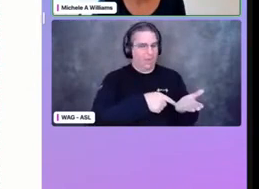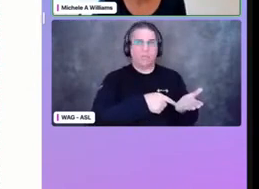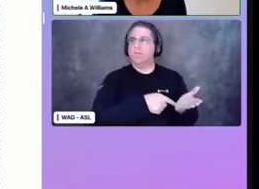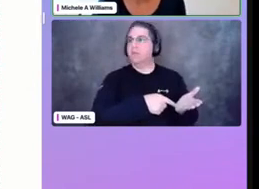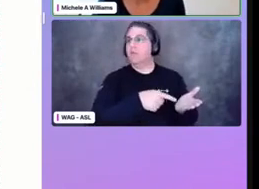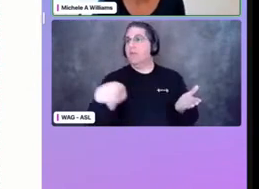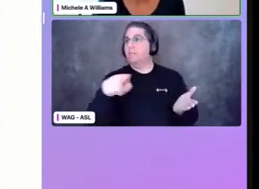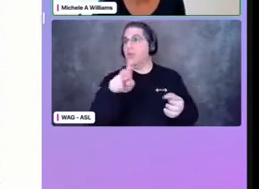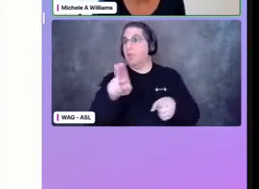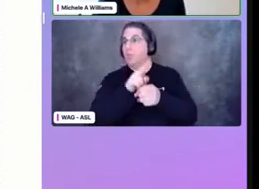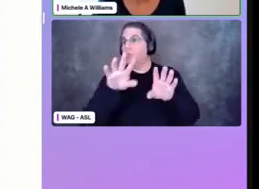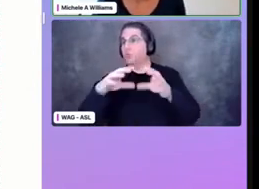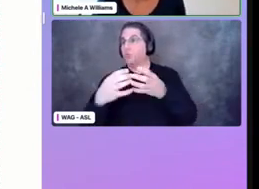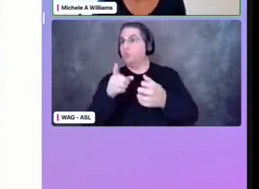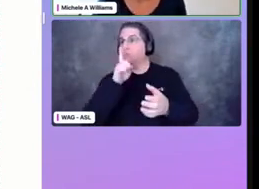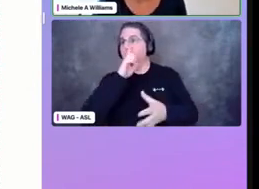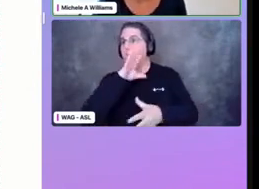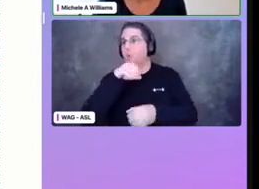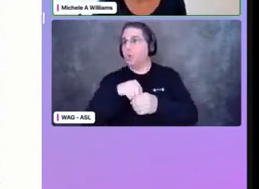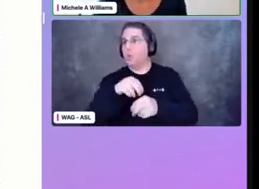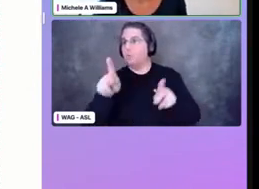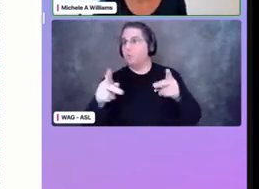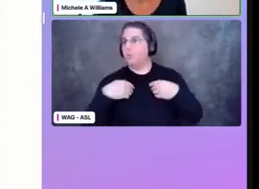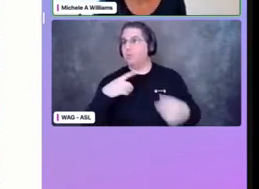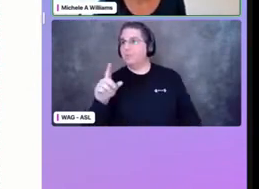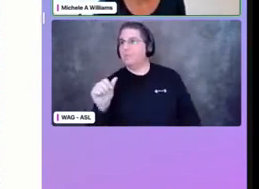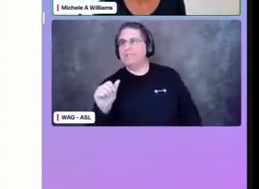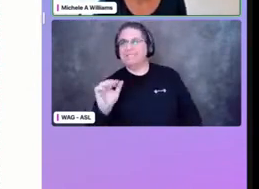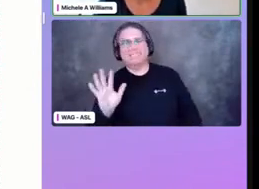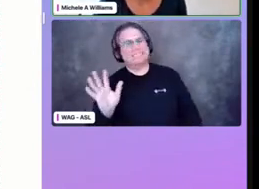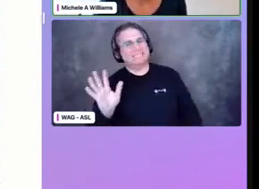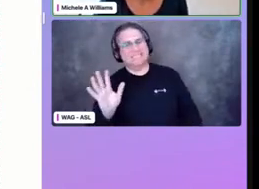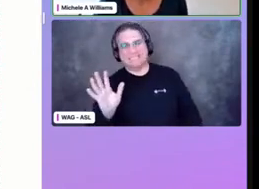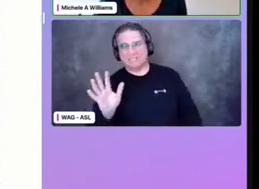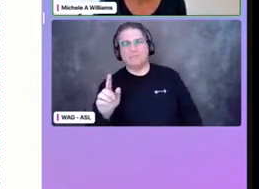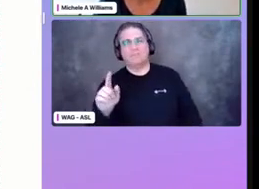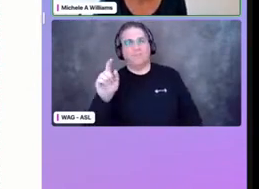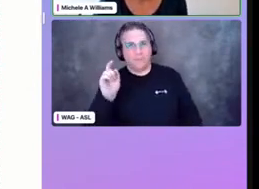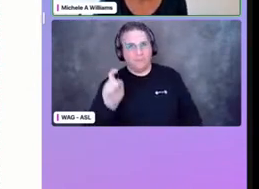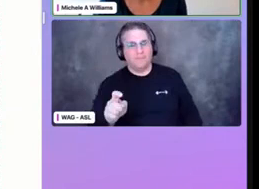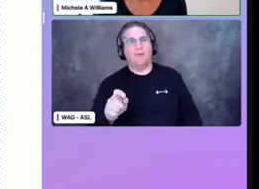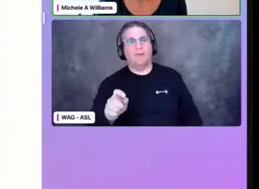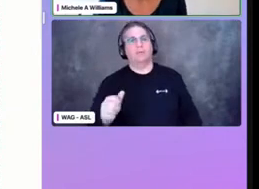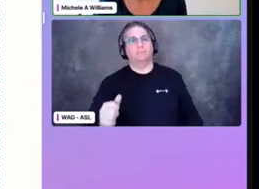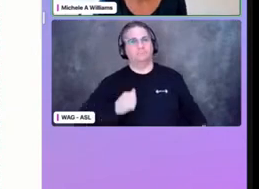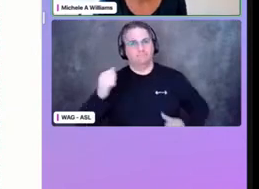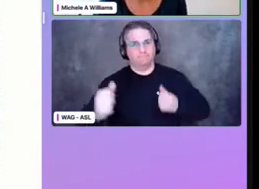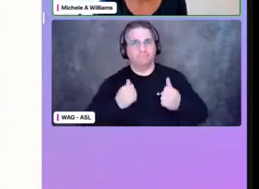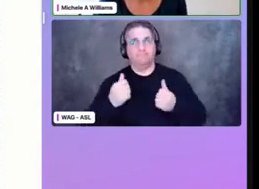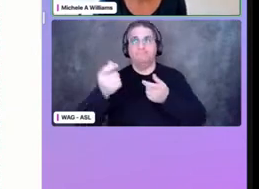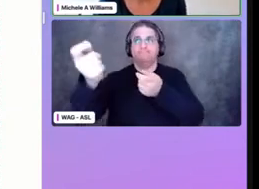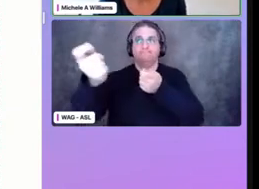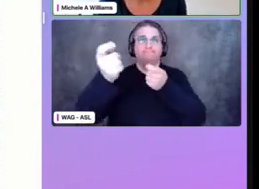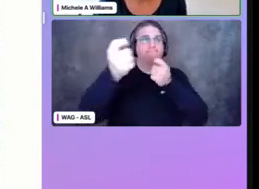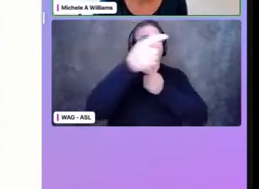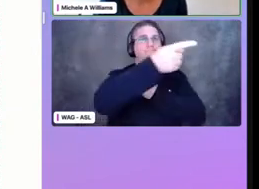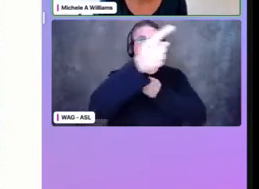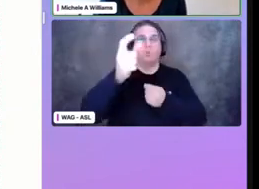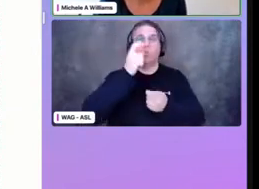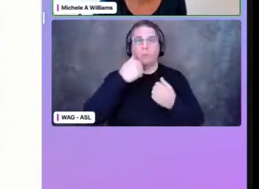people that we know, how is it that we then create products and say there are no people with disabilities use that will this? Instead, I think